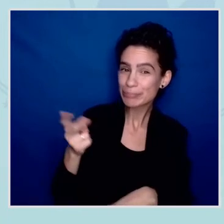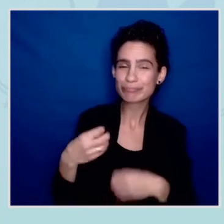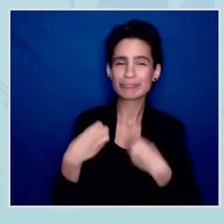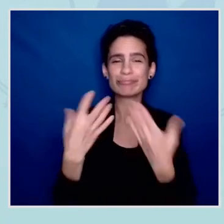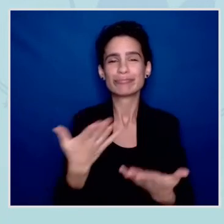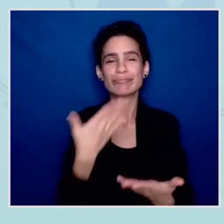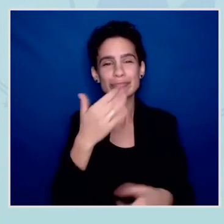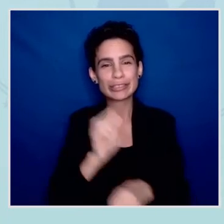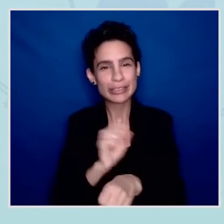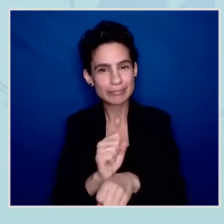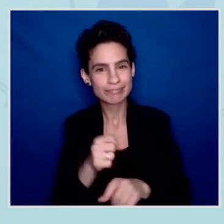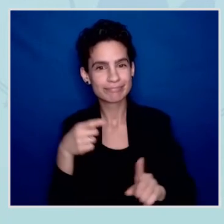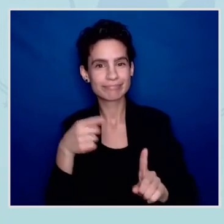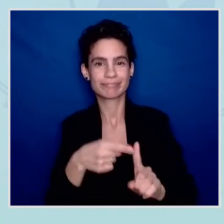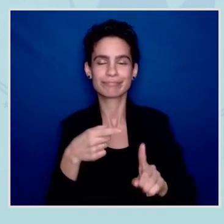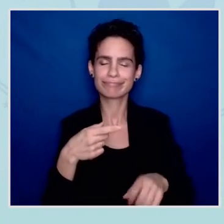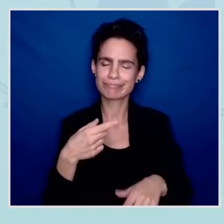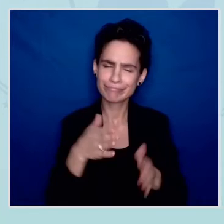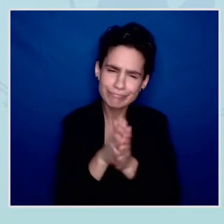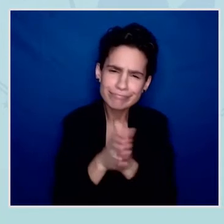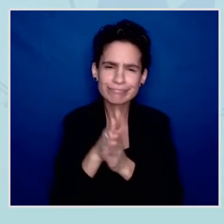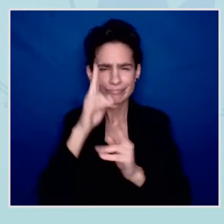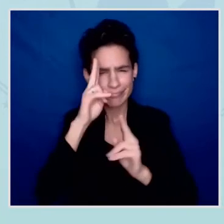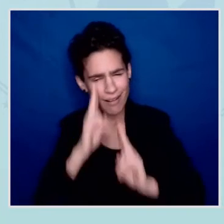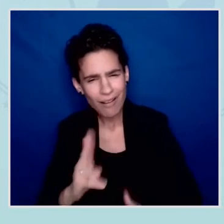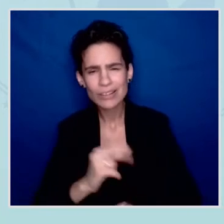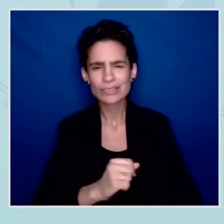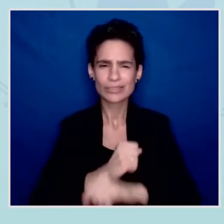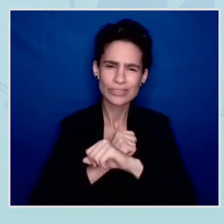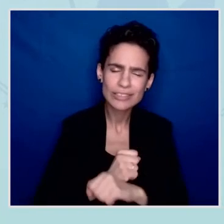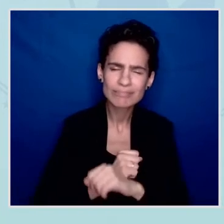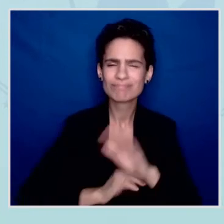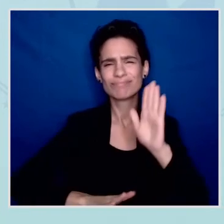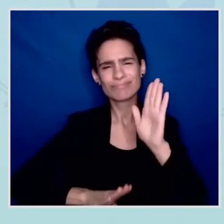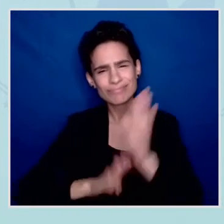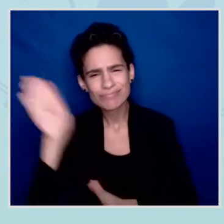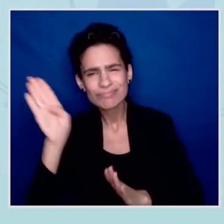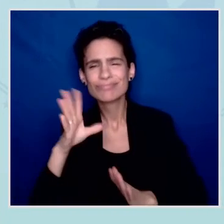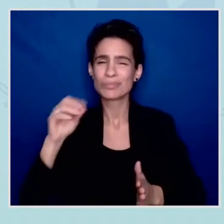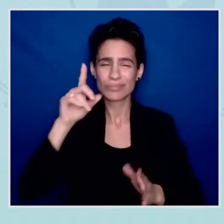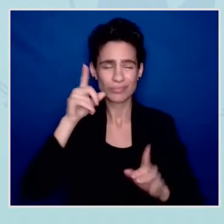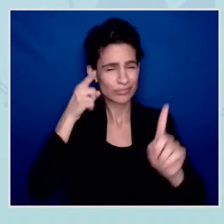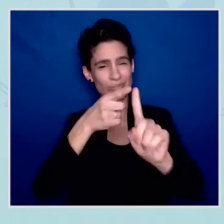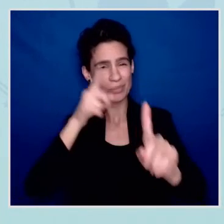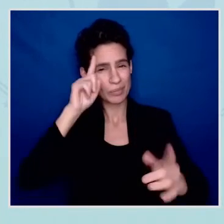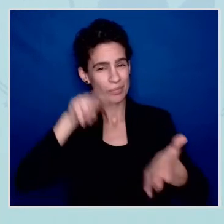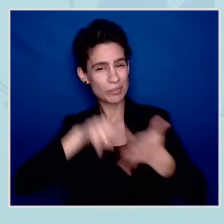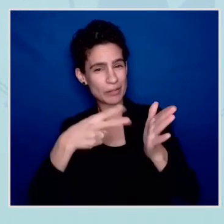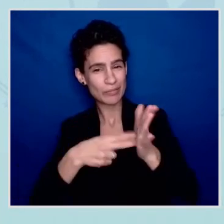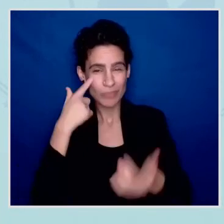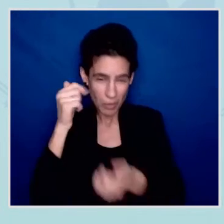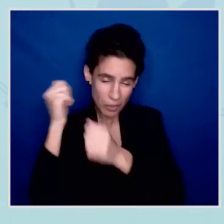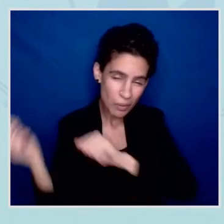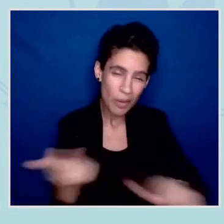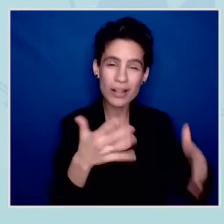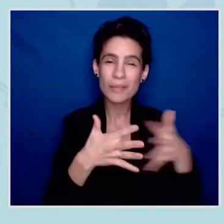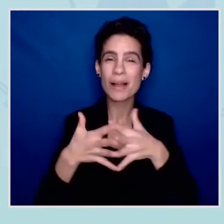YOUR HEART ARE WITH THE WORKING PEOPLE.